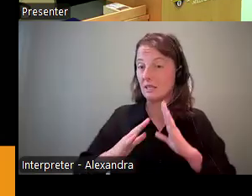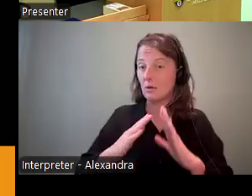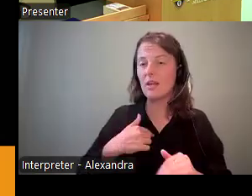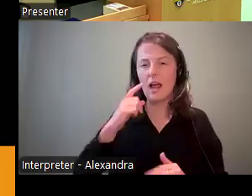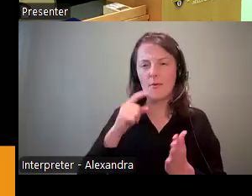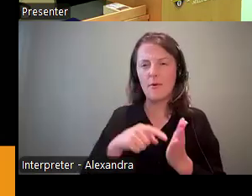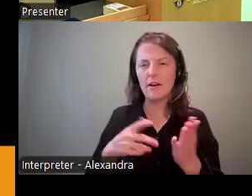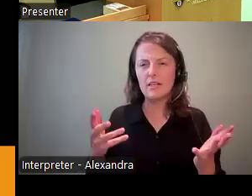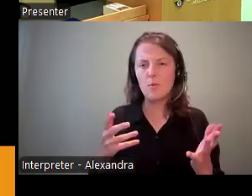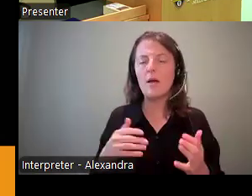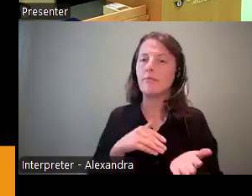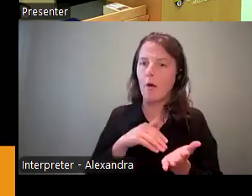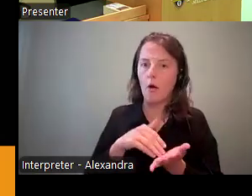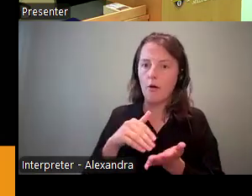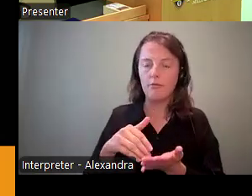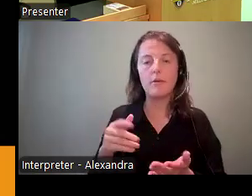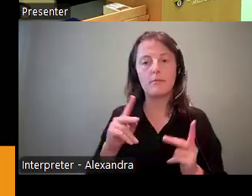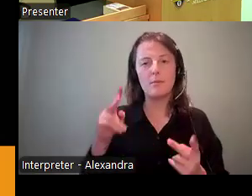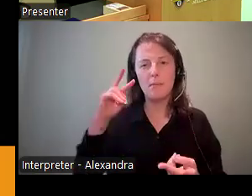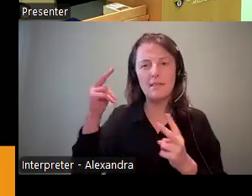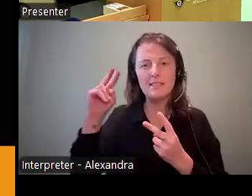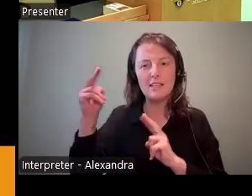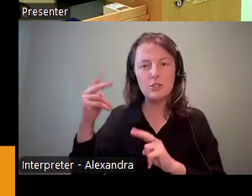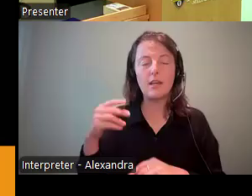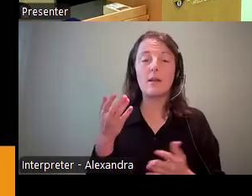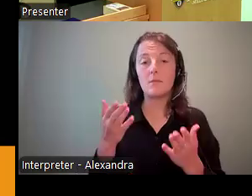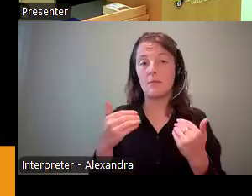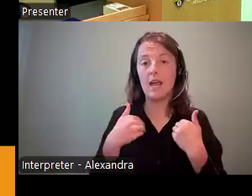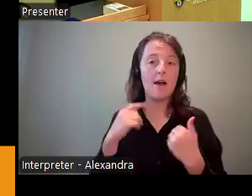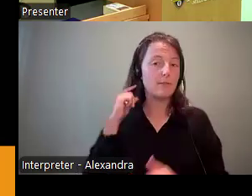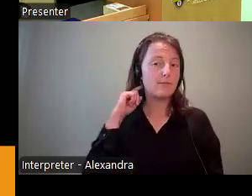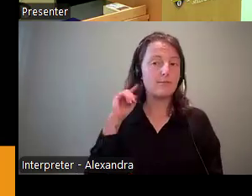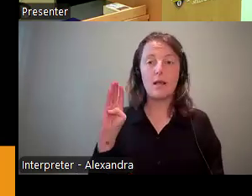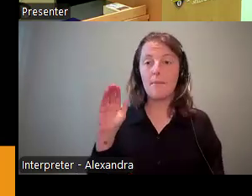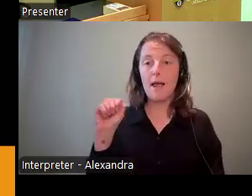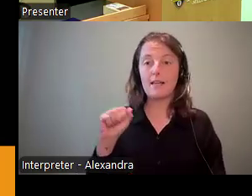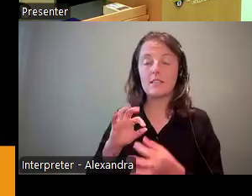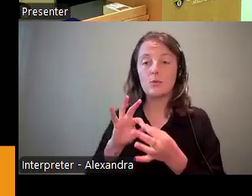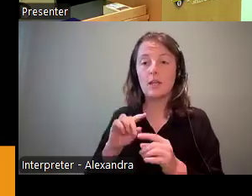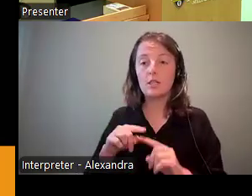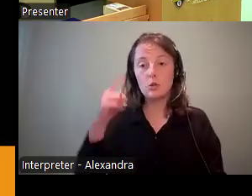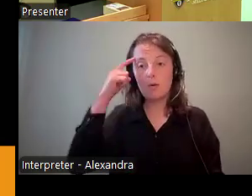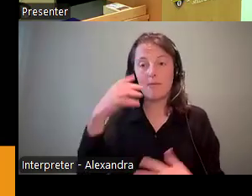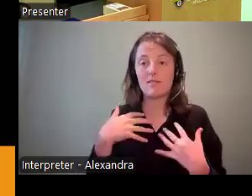there are misunderstandings and biases around uh mental health care and people struggling with